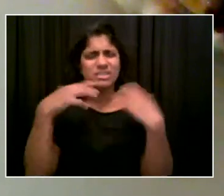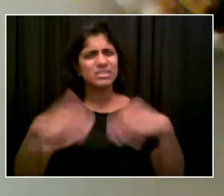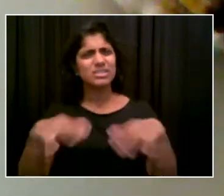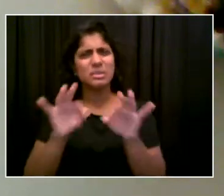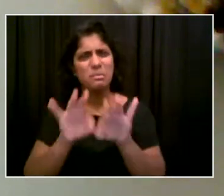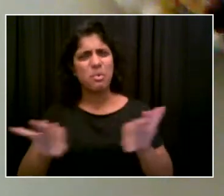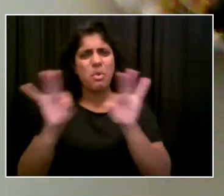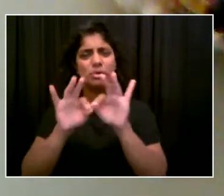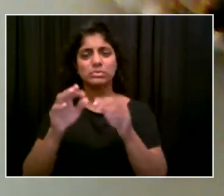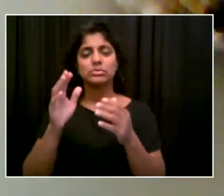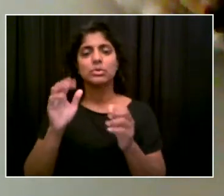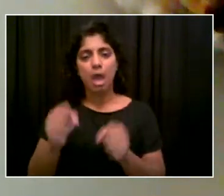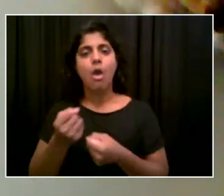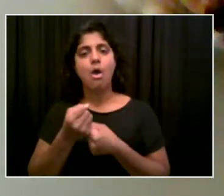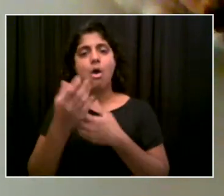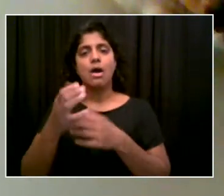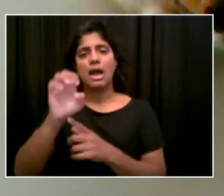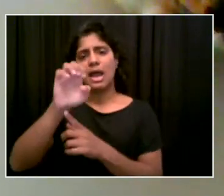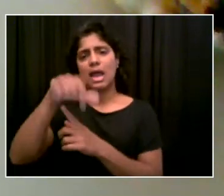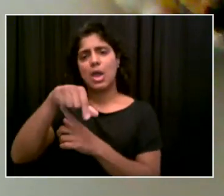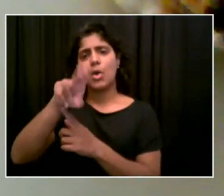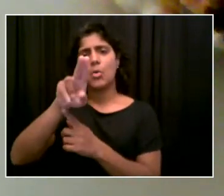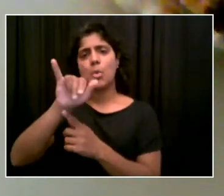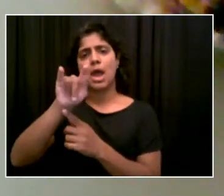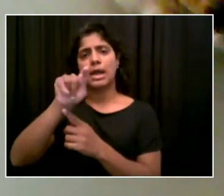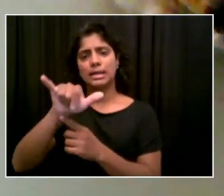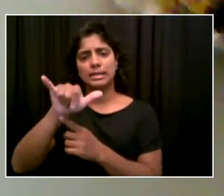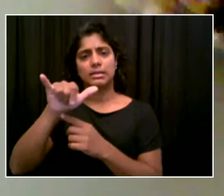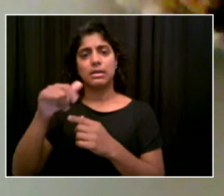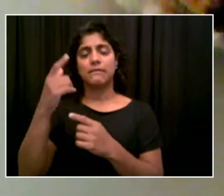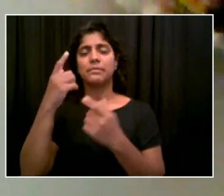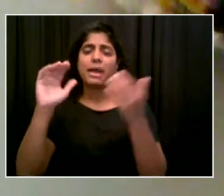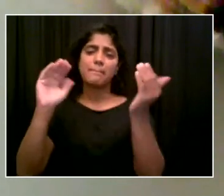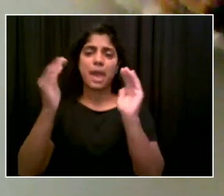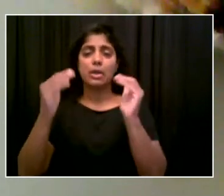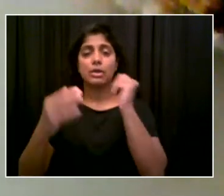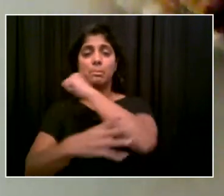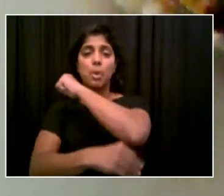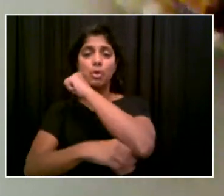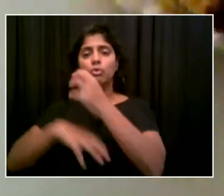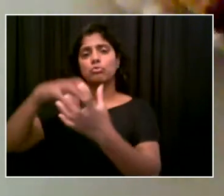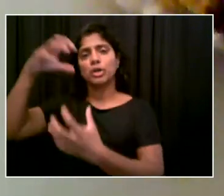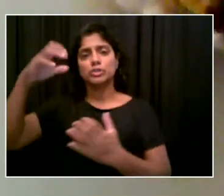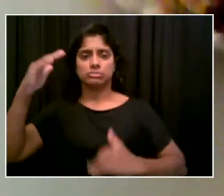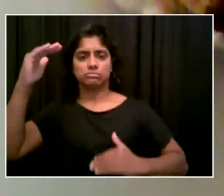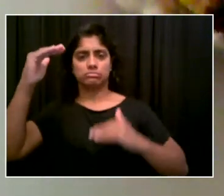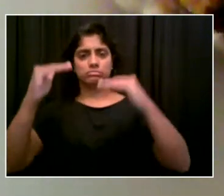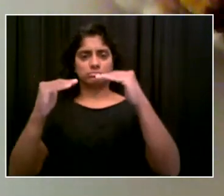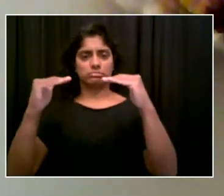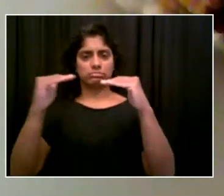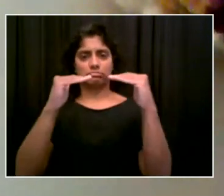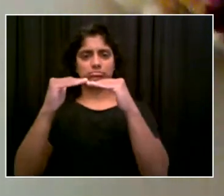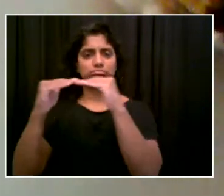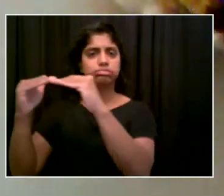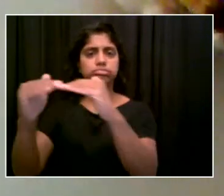WHAT WE WANT TO DO IS MOVE TO BE A MODERN CITY WHERE PROGRESSIVE TRANSPORTATION POLICIES.